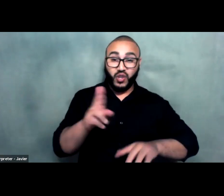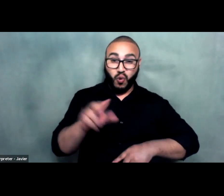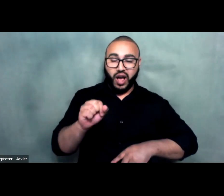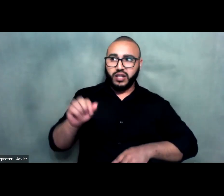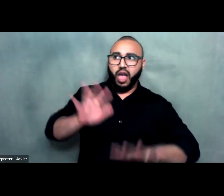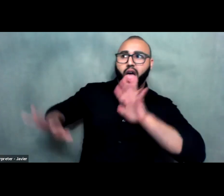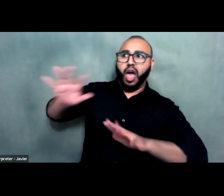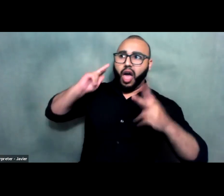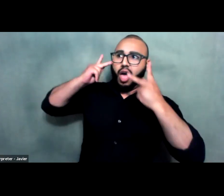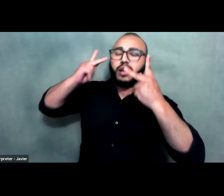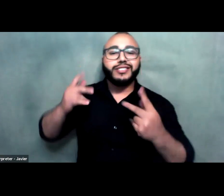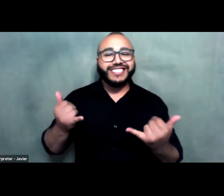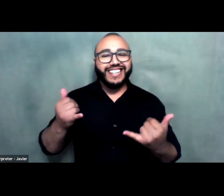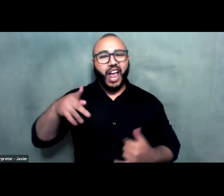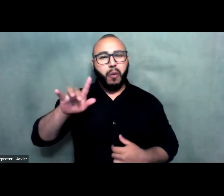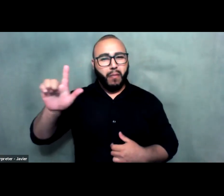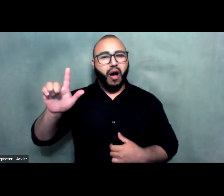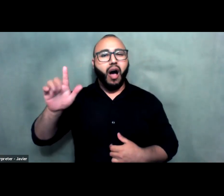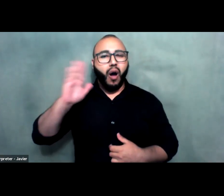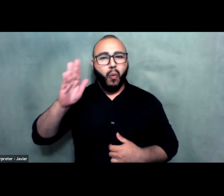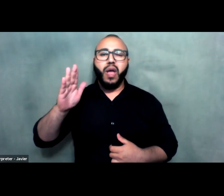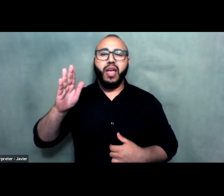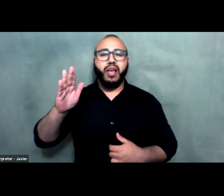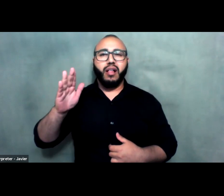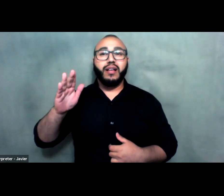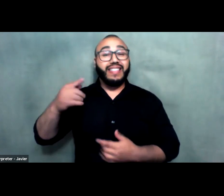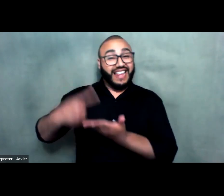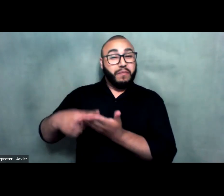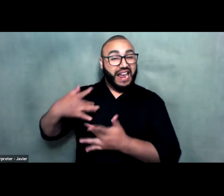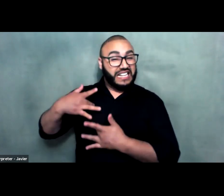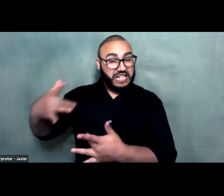from the debate as presented by the screaming heads on television, social media, and give